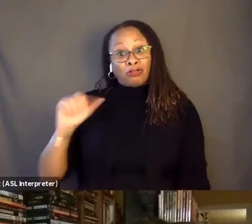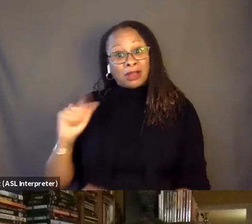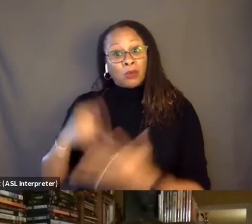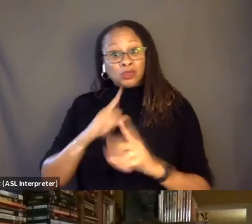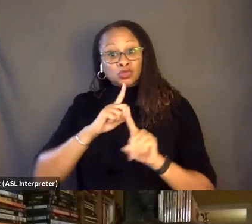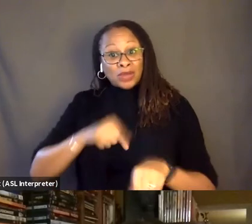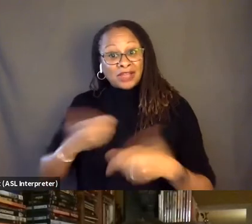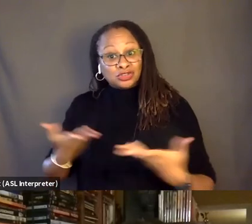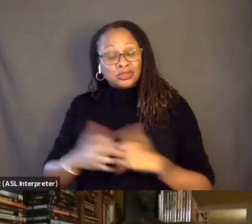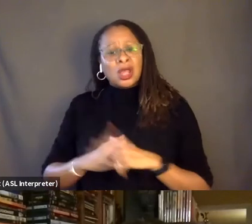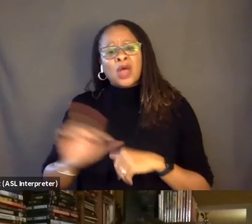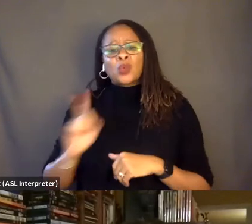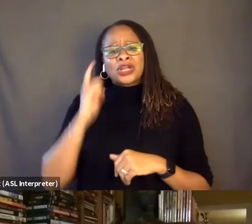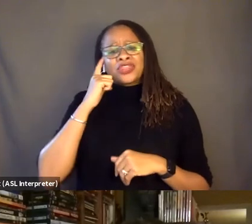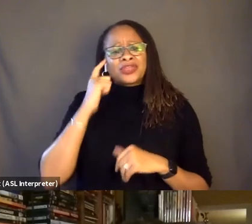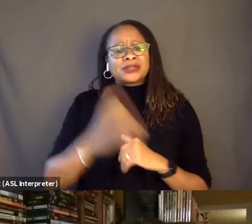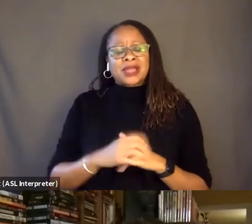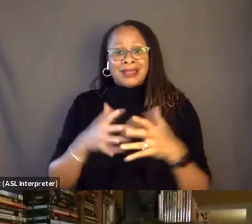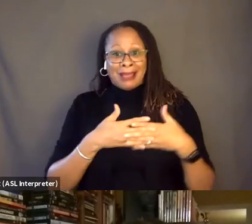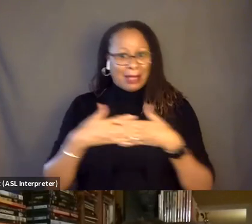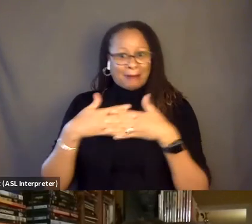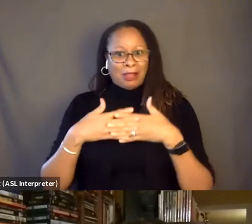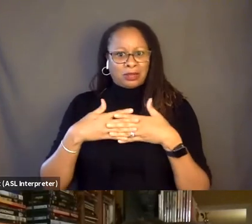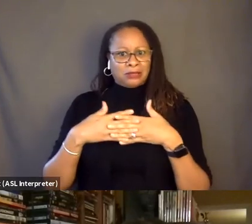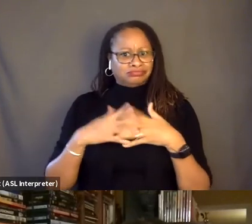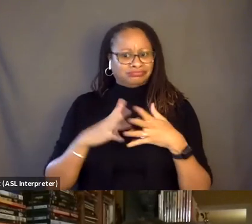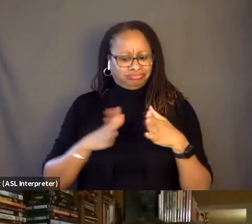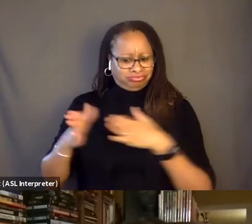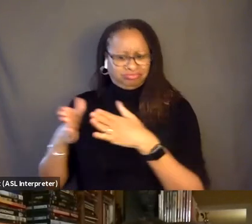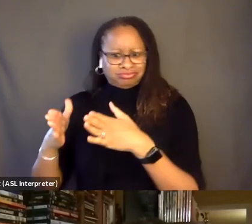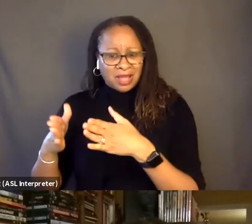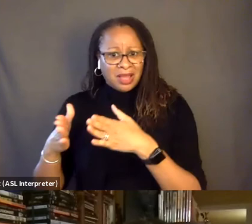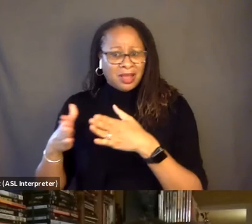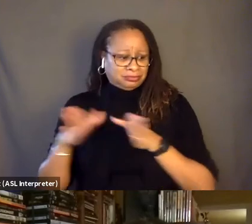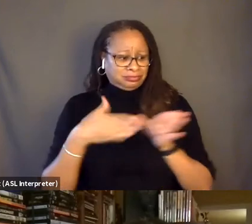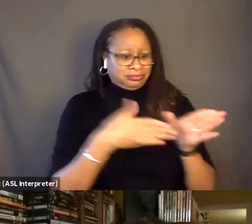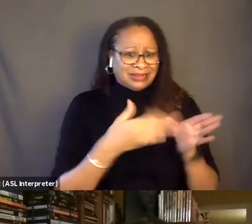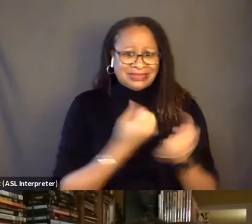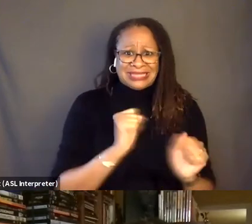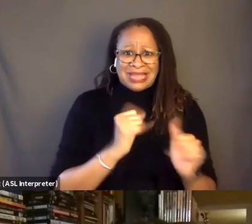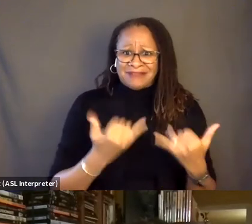And where do you think America's going? Are we out of the woods or are we still in danger?